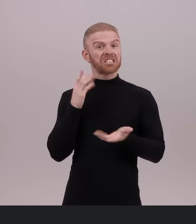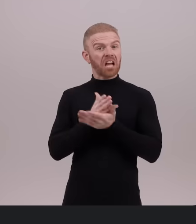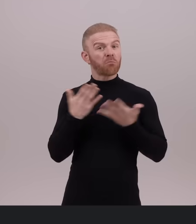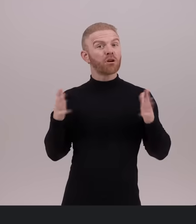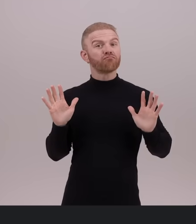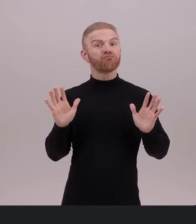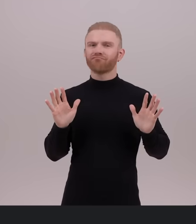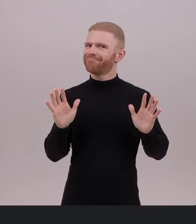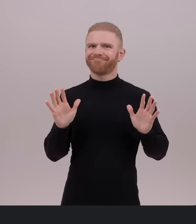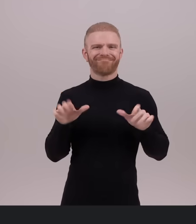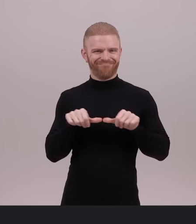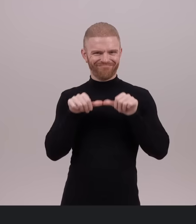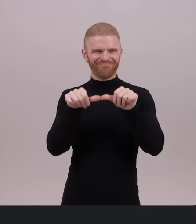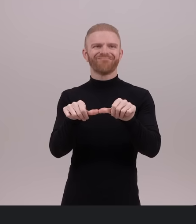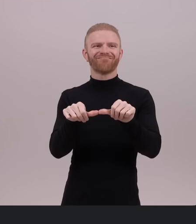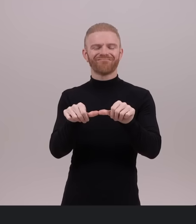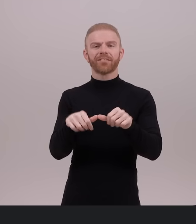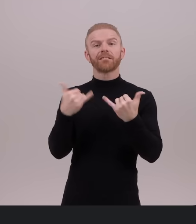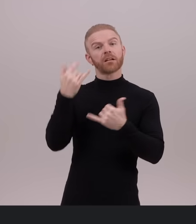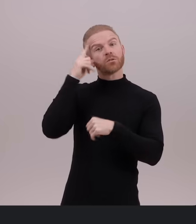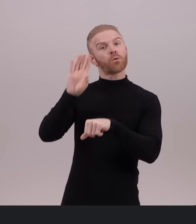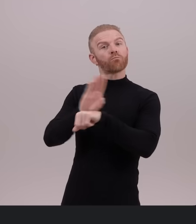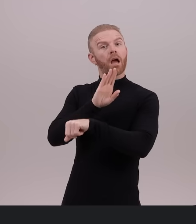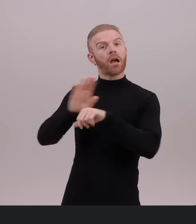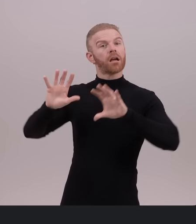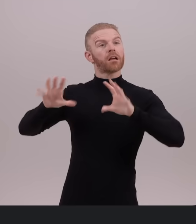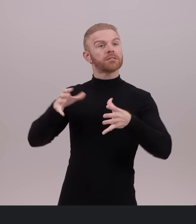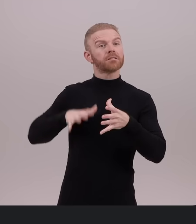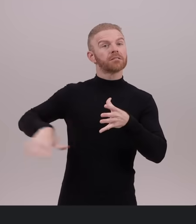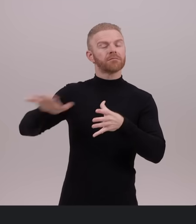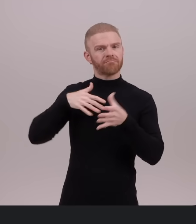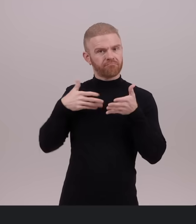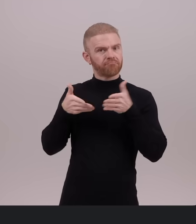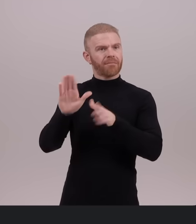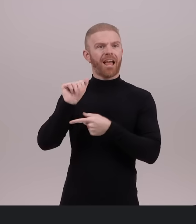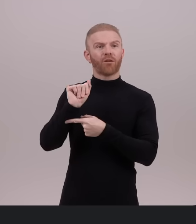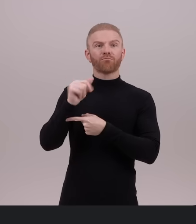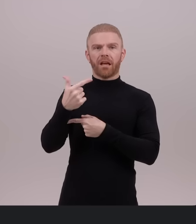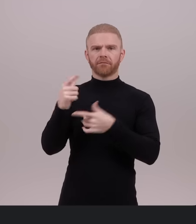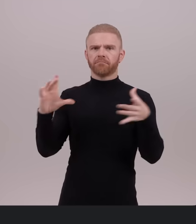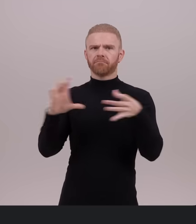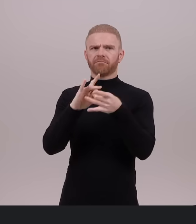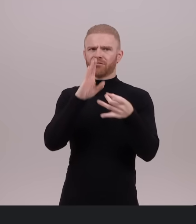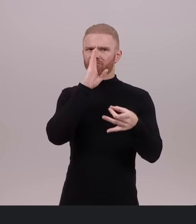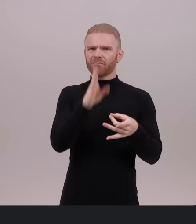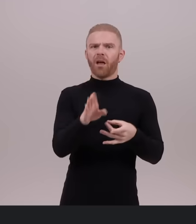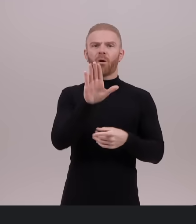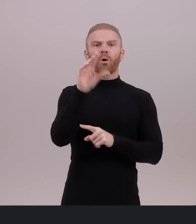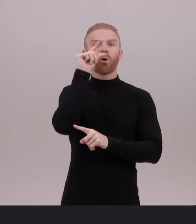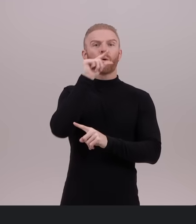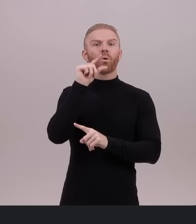Today, for enterprises, we're allowing Antigravity to be connected directly to your Google Cloud projects,